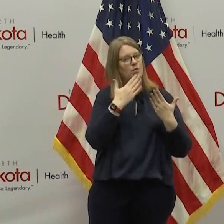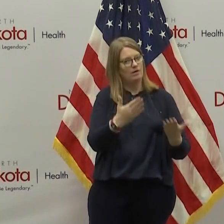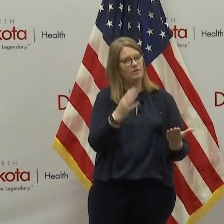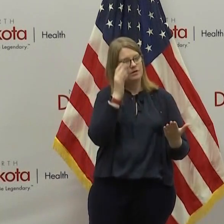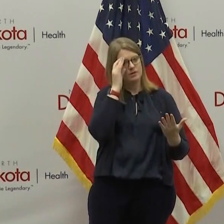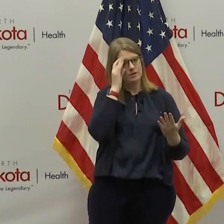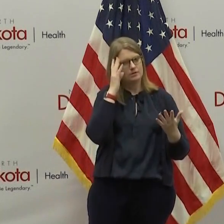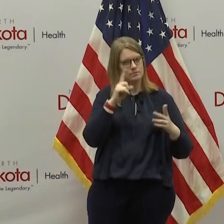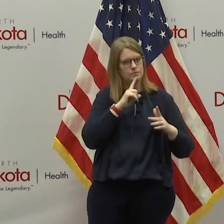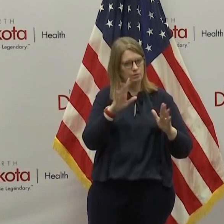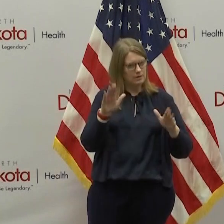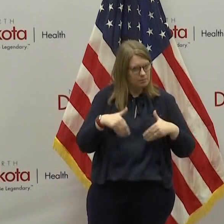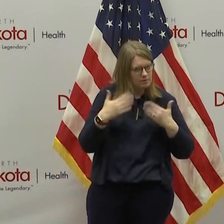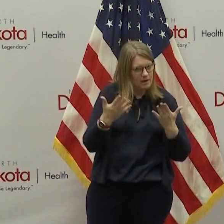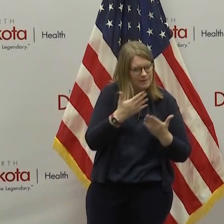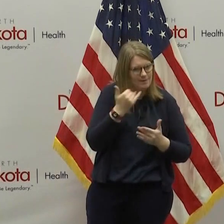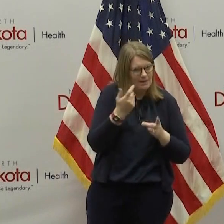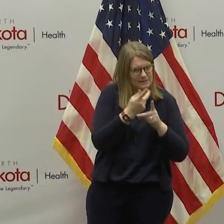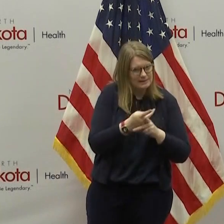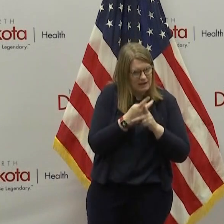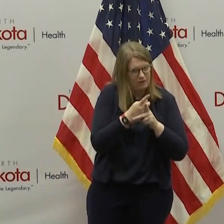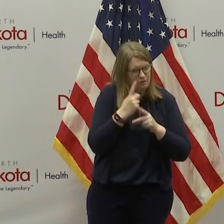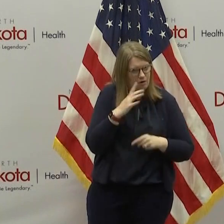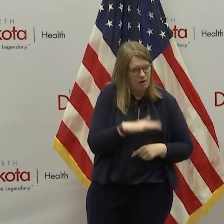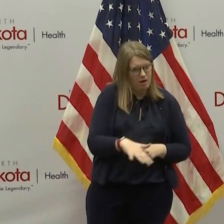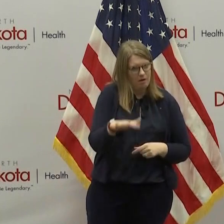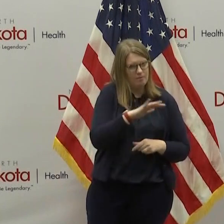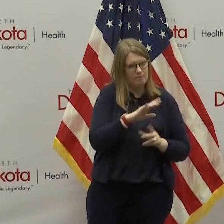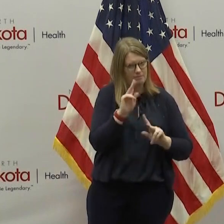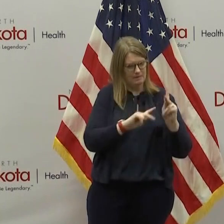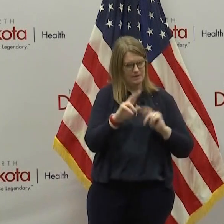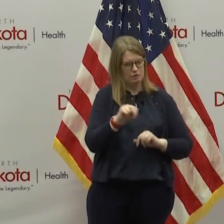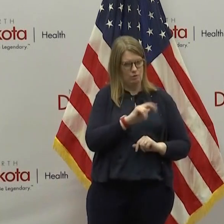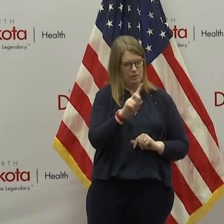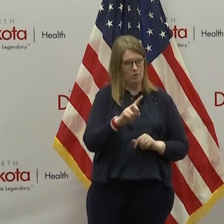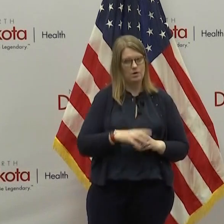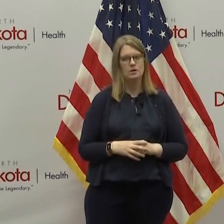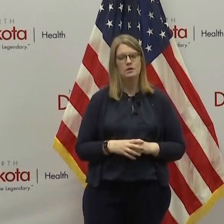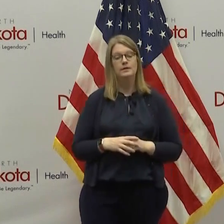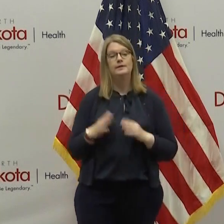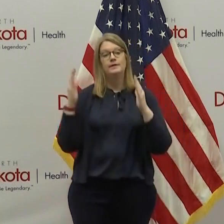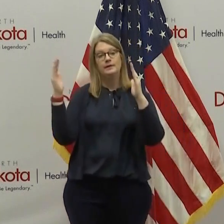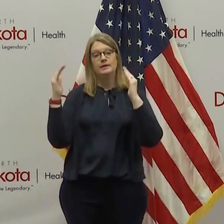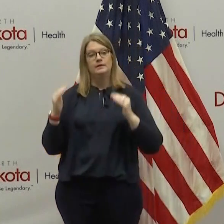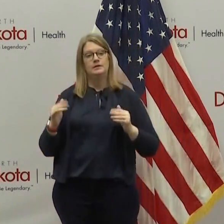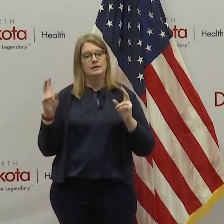THE FRONTLINES EMS, LONG TERM CARE OR HOSPITALS AND CLINICS. WE'RE GRATEFUL FOR THE WORK